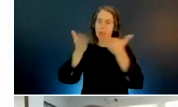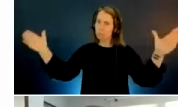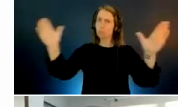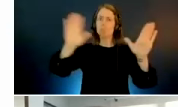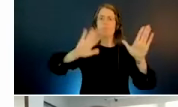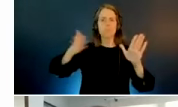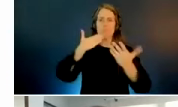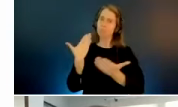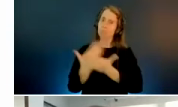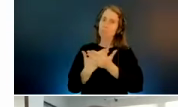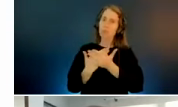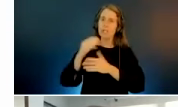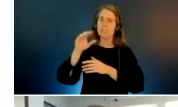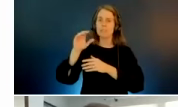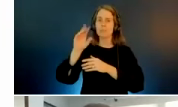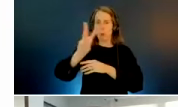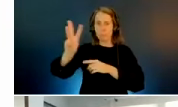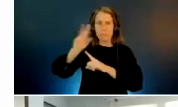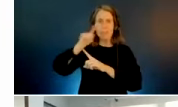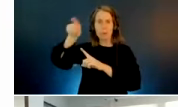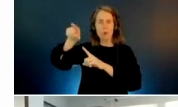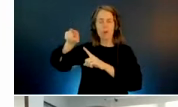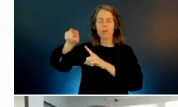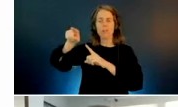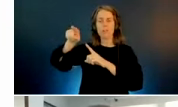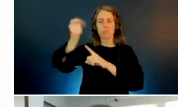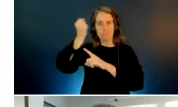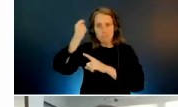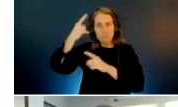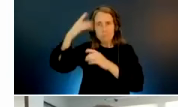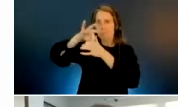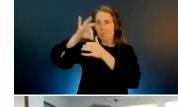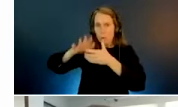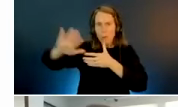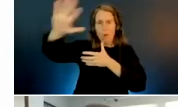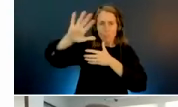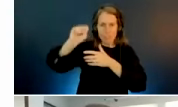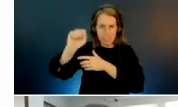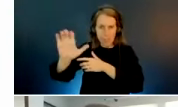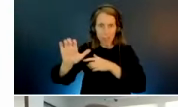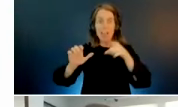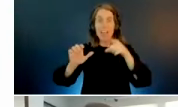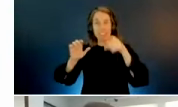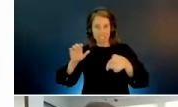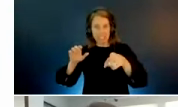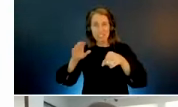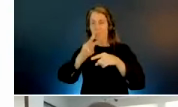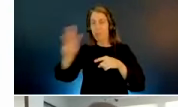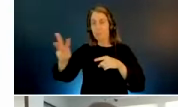this site has the easiest graphics in terms of dates um and telling you what might be on the